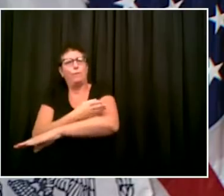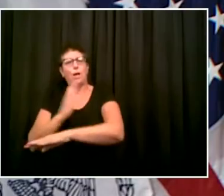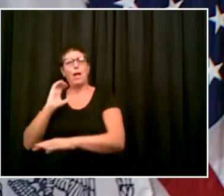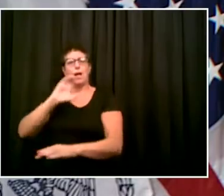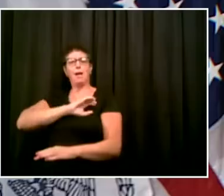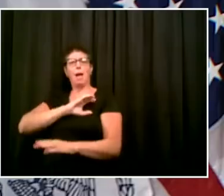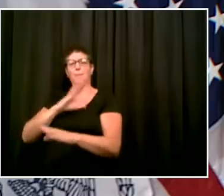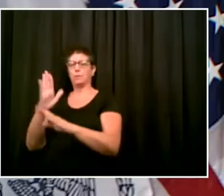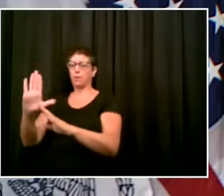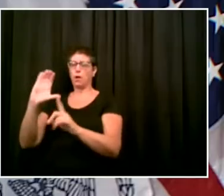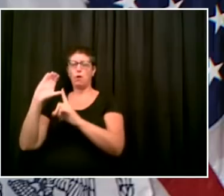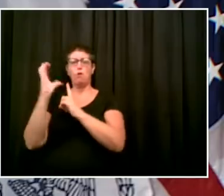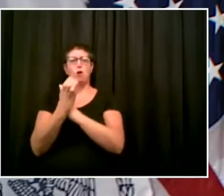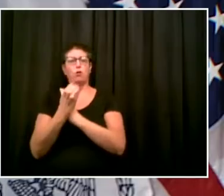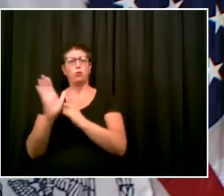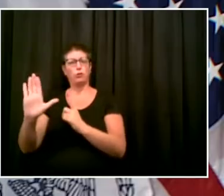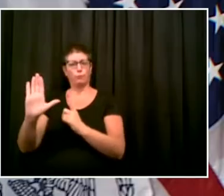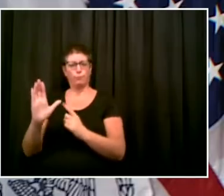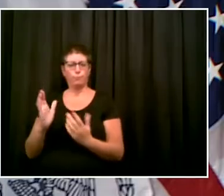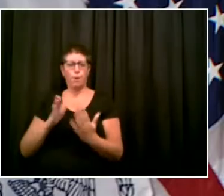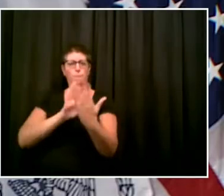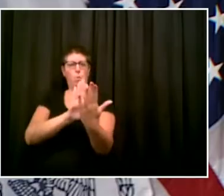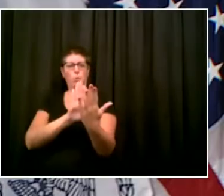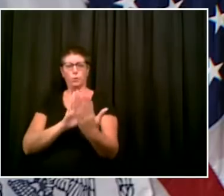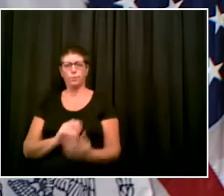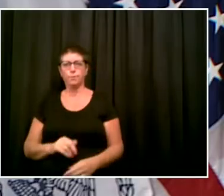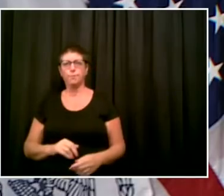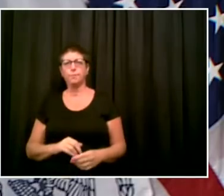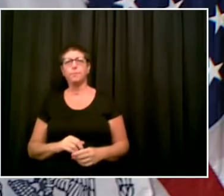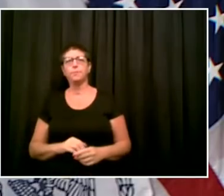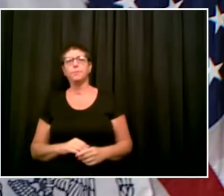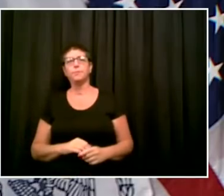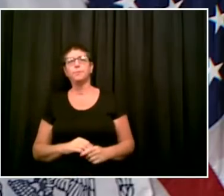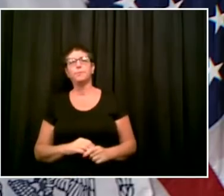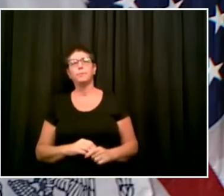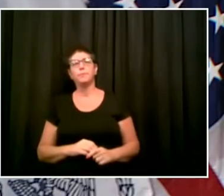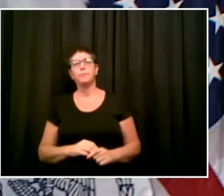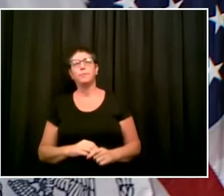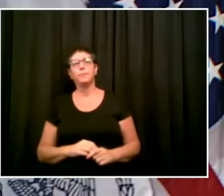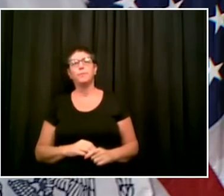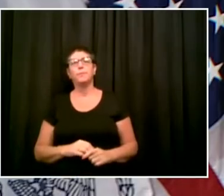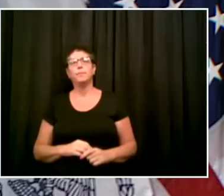WORK FOR PROFOUND REASONS. THEY WANT TO HELPP EOPLE, THEY WANT TO PROTECT PEOPLE. TO MAKE SURE THAT THE CULTURE OF POLICING NEEDS TO IMPROVE